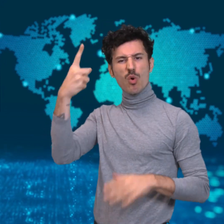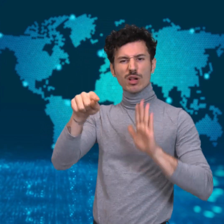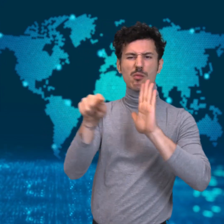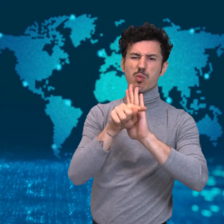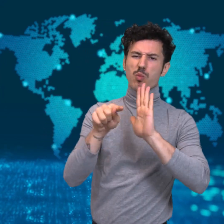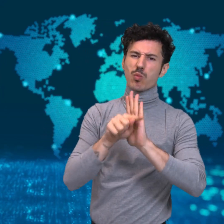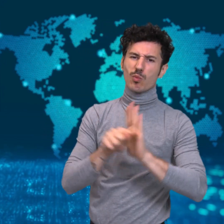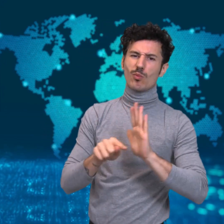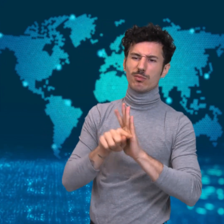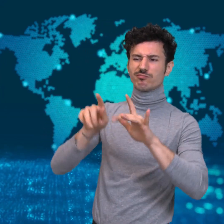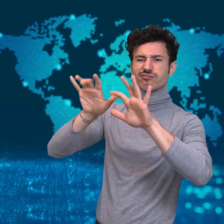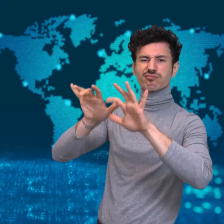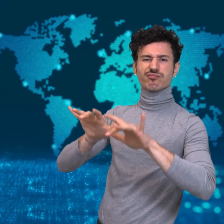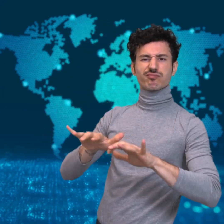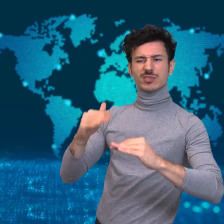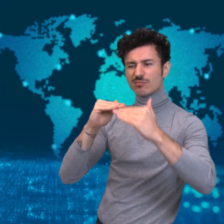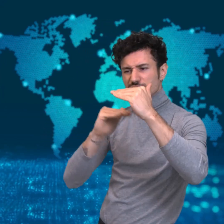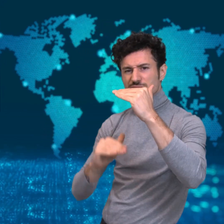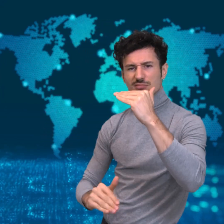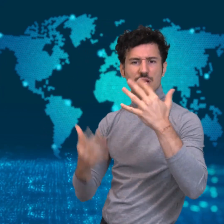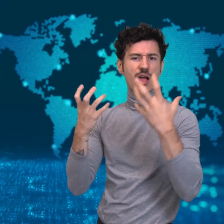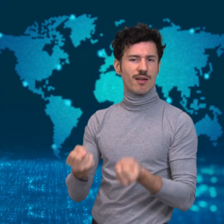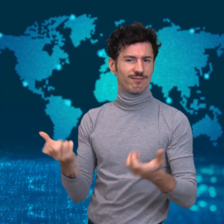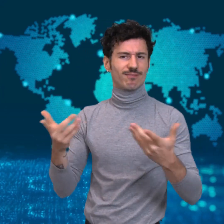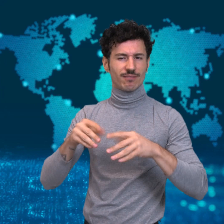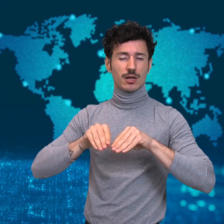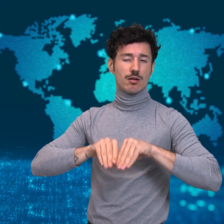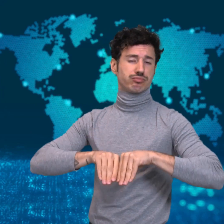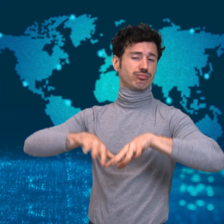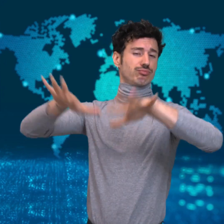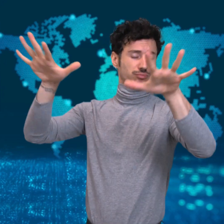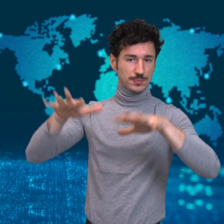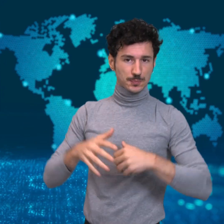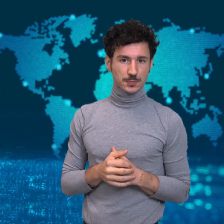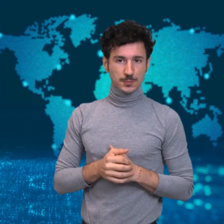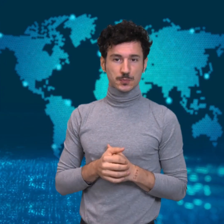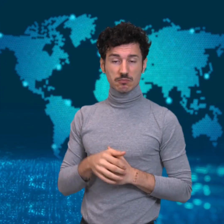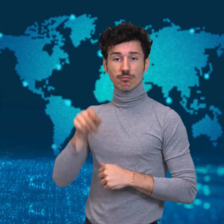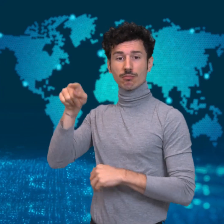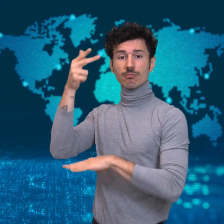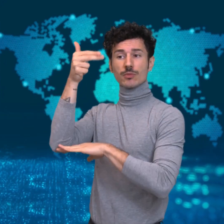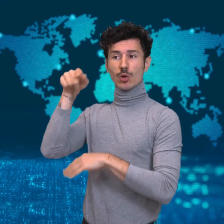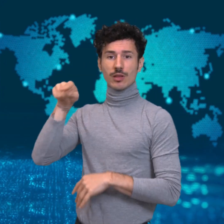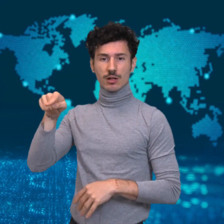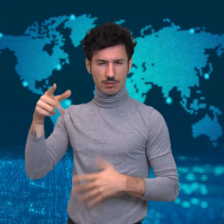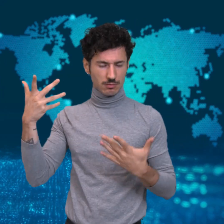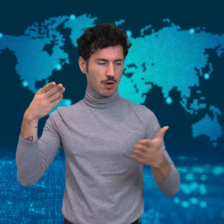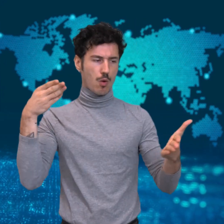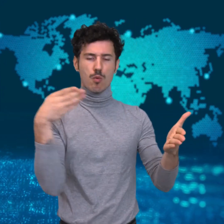Barnes’ other negative reviews were published on the site.